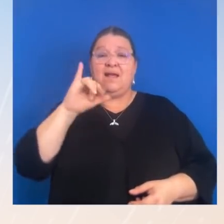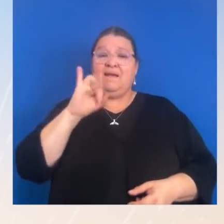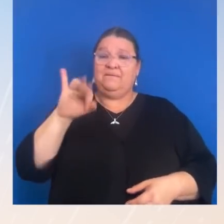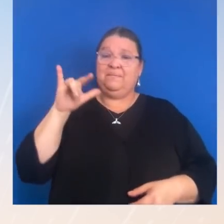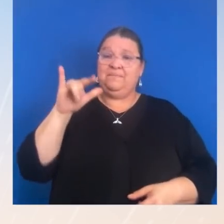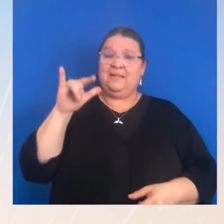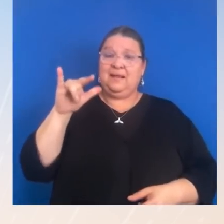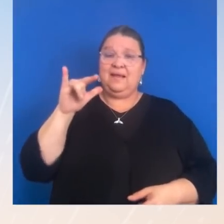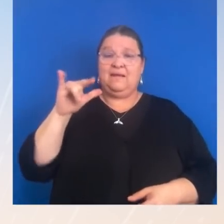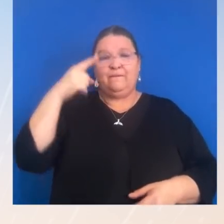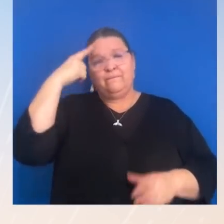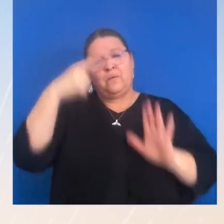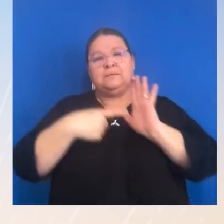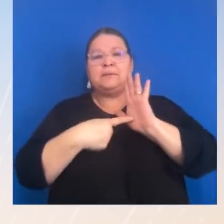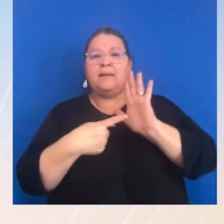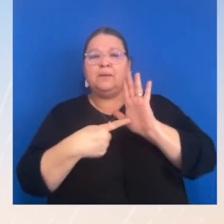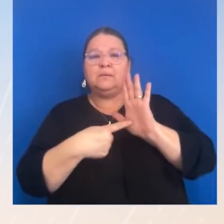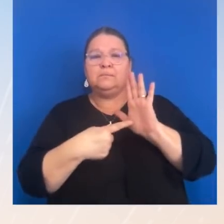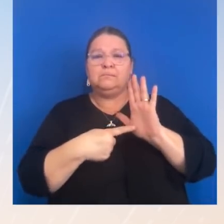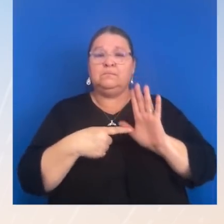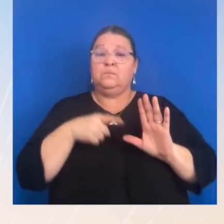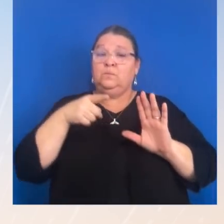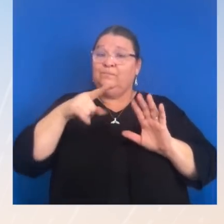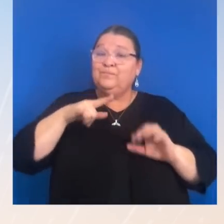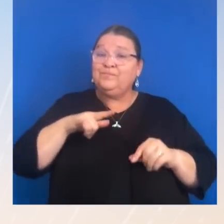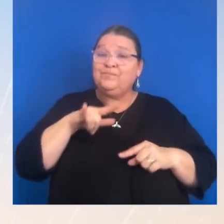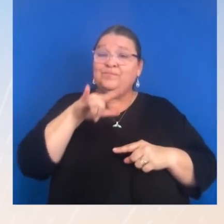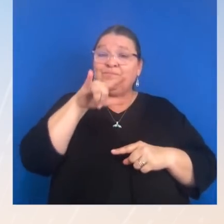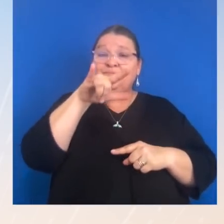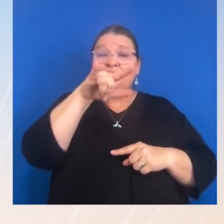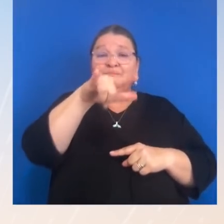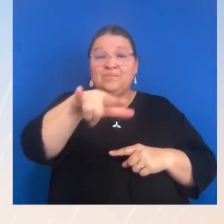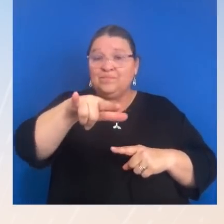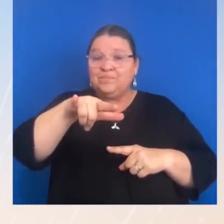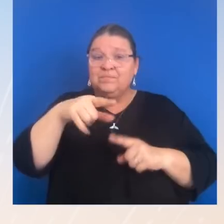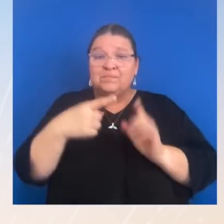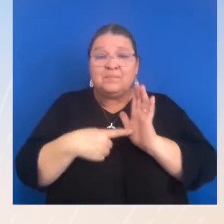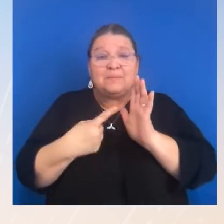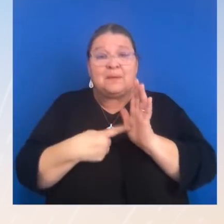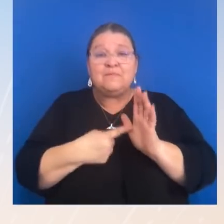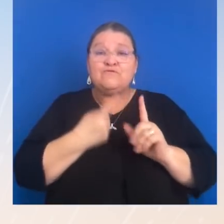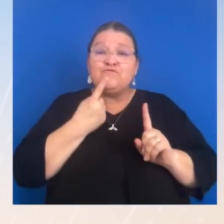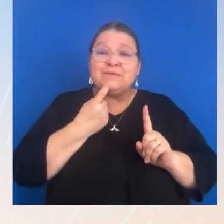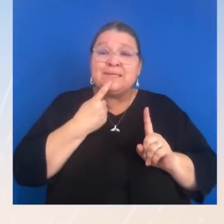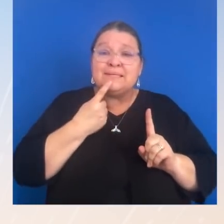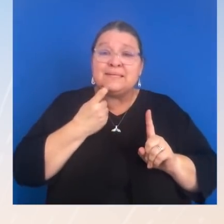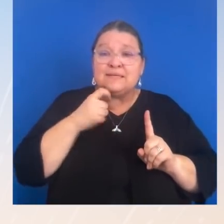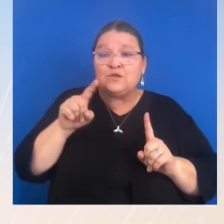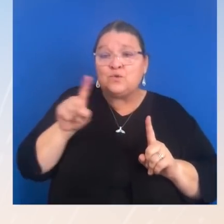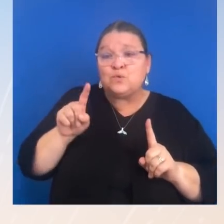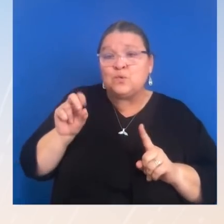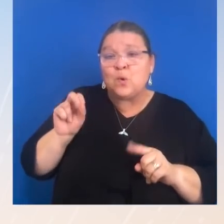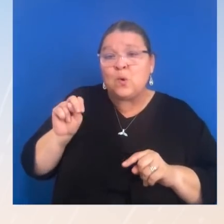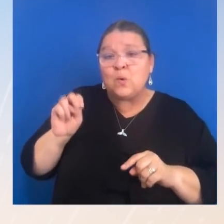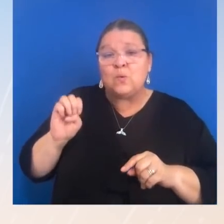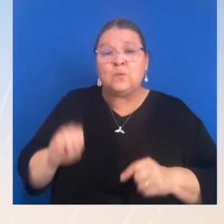So what they also announced is that TSA will be -- that the CDC will work with government agencies